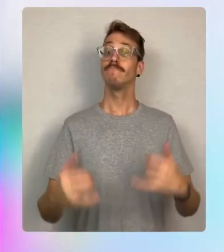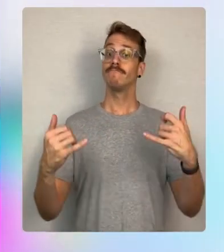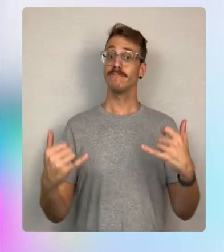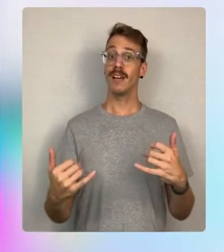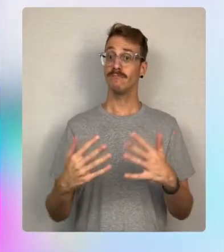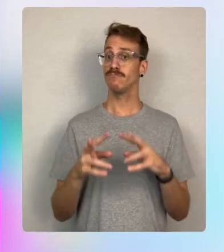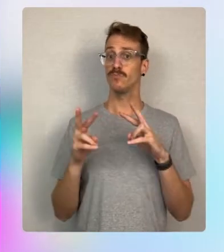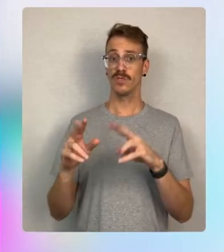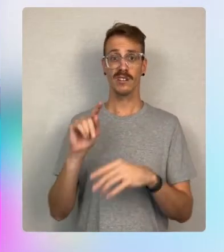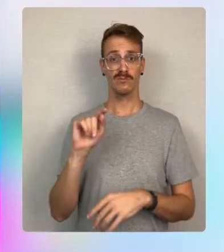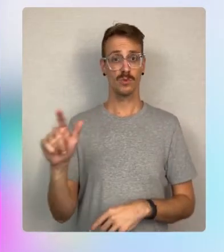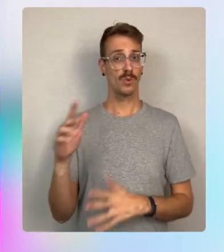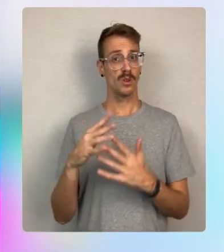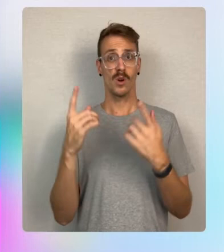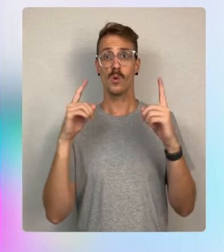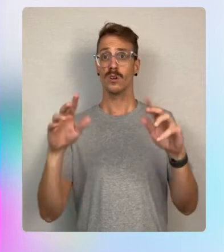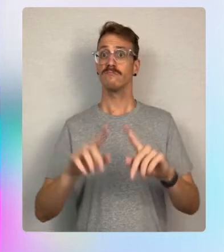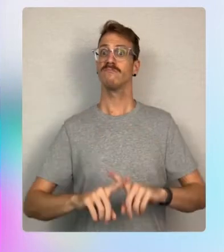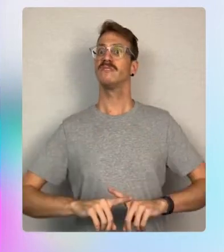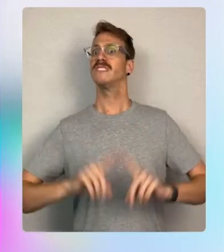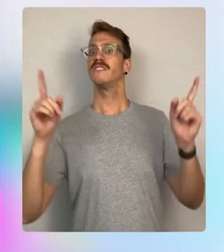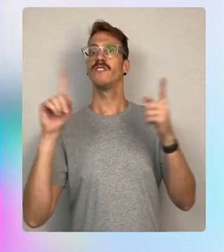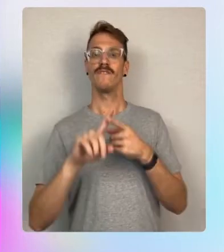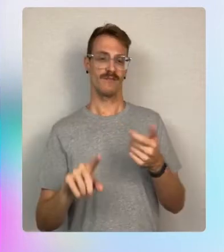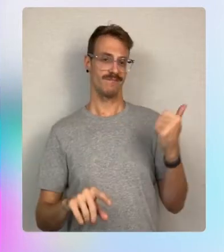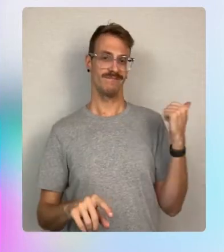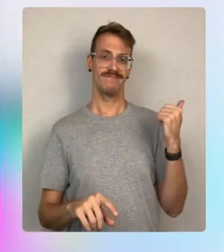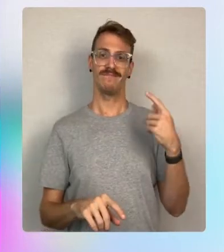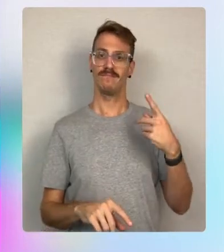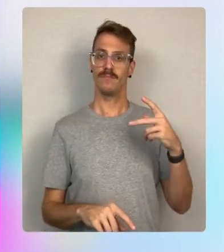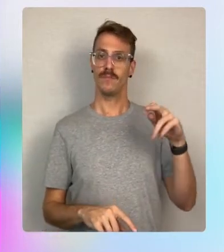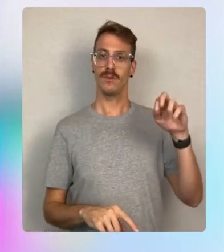Now, let's look at a tool that works very differently from Perfetto.